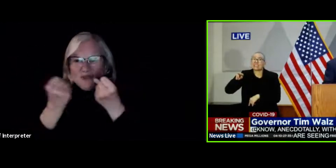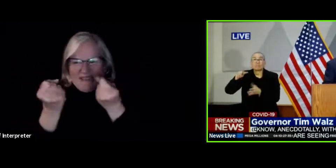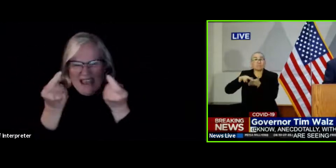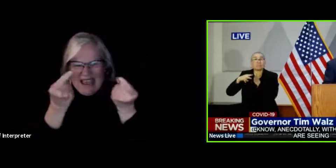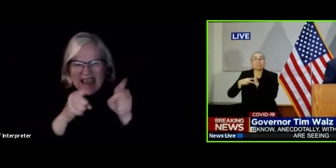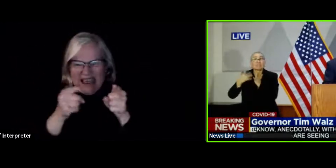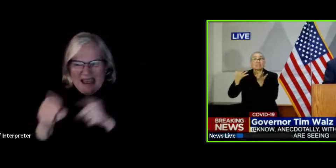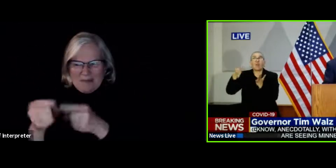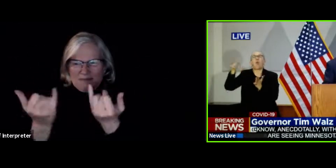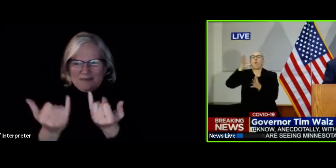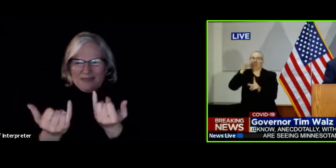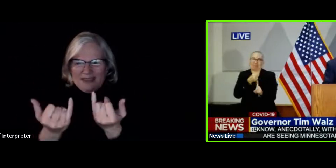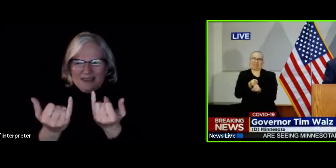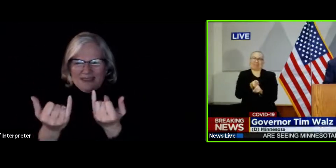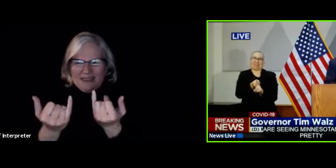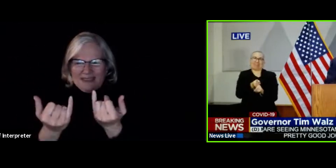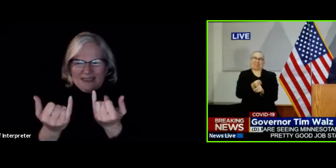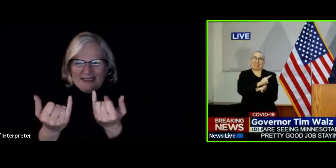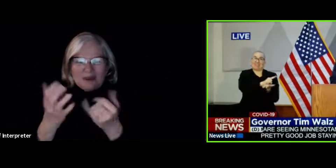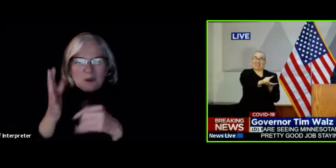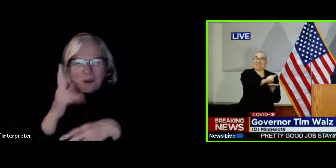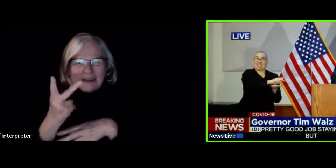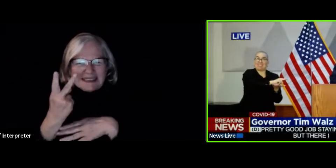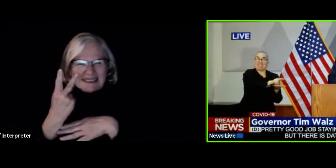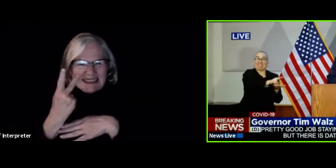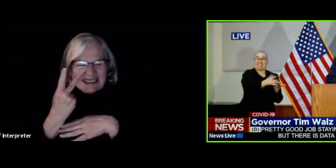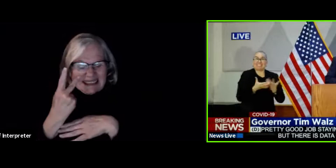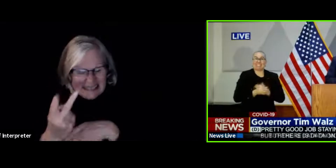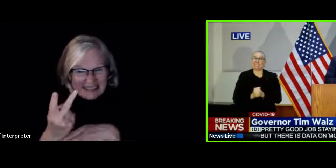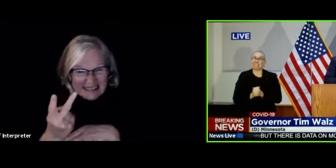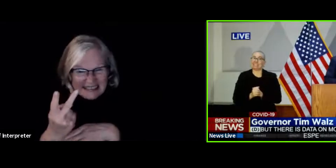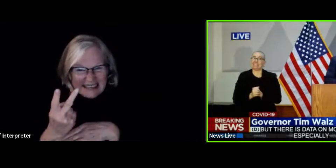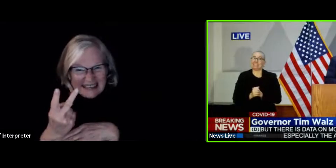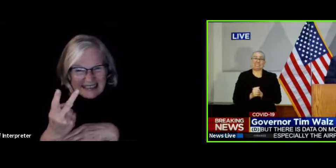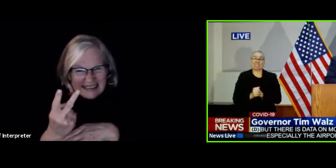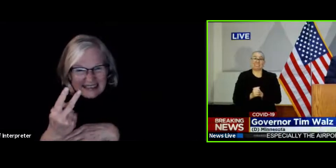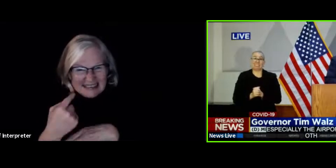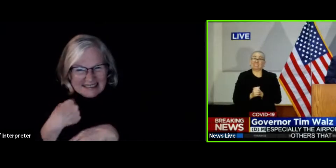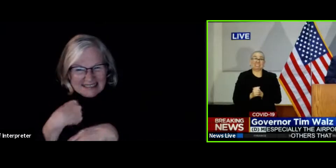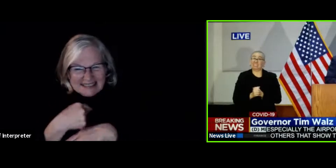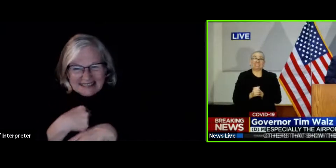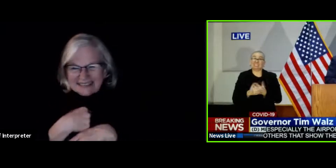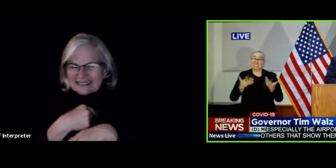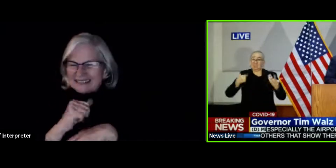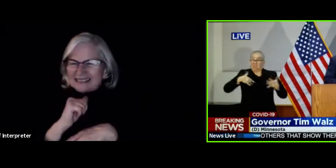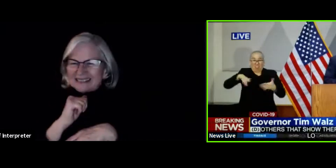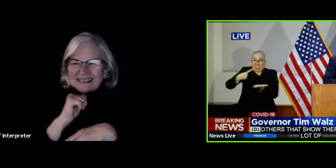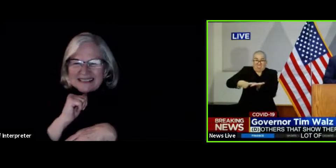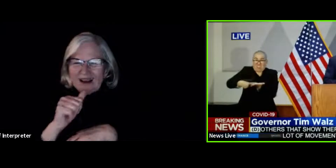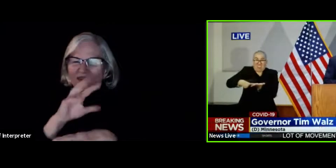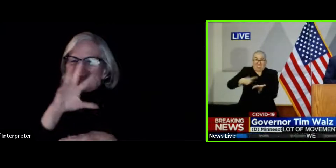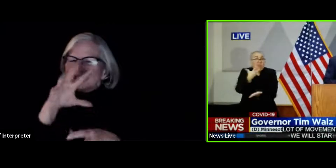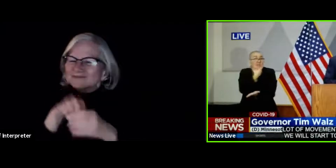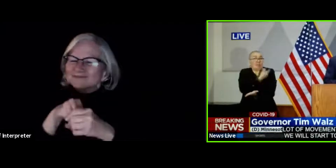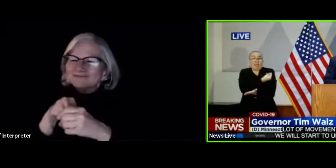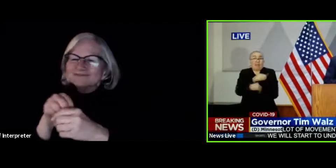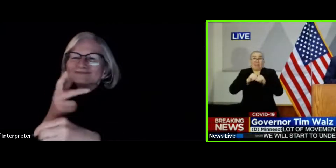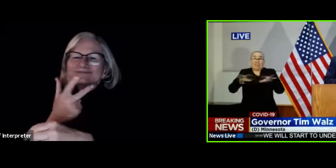WE WILL NOT BE INTO THE HEART OF THE VACCINE DISTRIBUTION, THAT WILL NOT HAPPEN UNTIL AFTER THE FIRST OF THE YEAR SO,